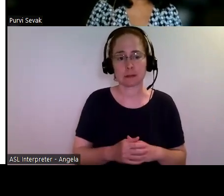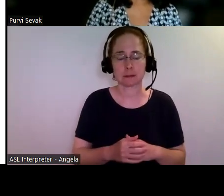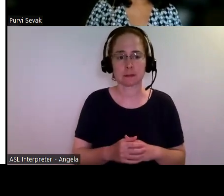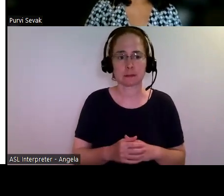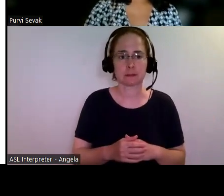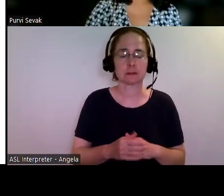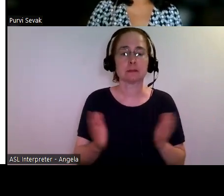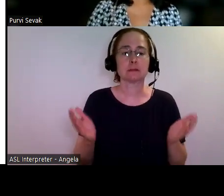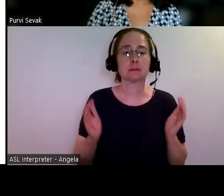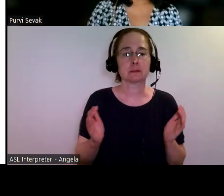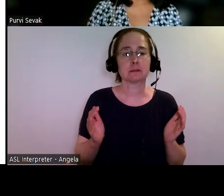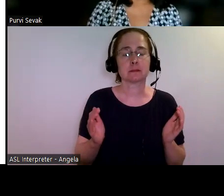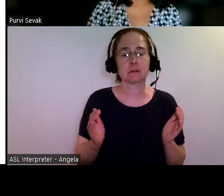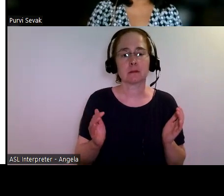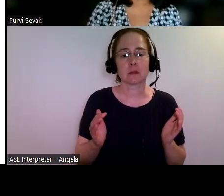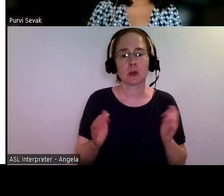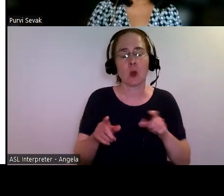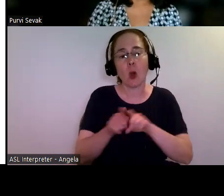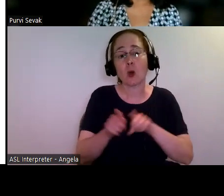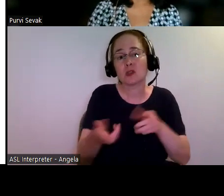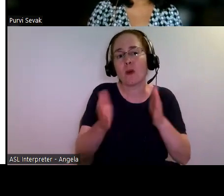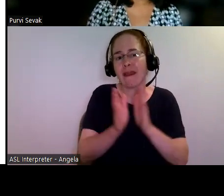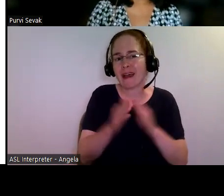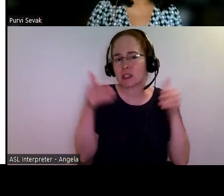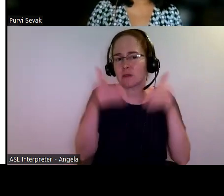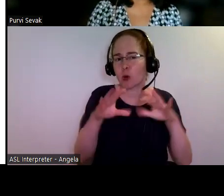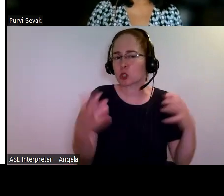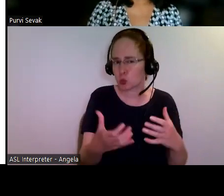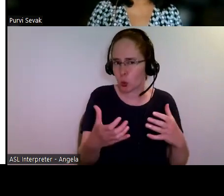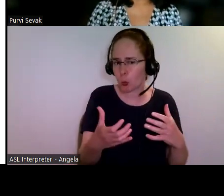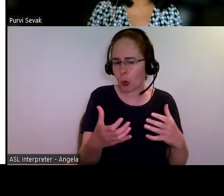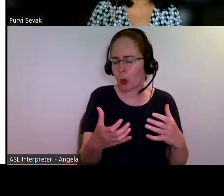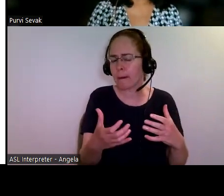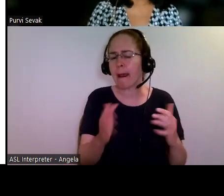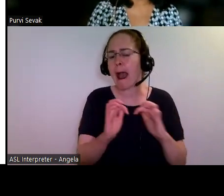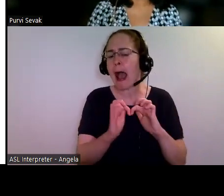So, as I mentioned, we also asked the focus group participants about ways that CILs can maintain